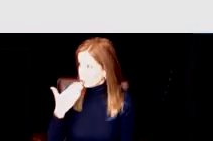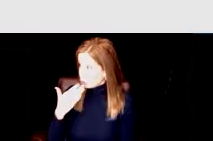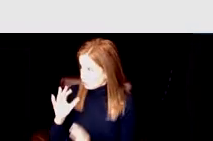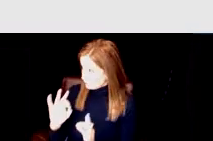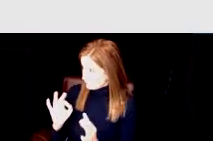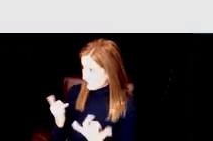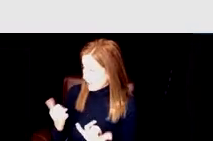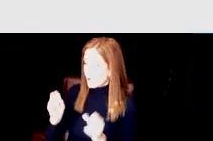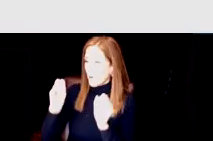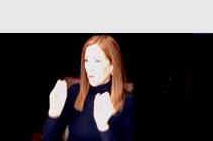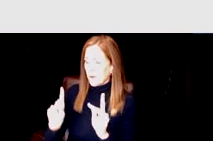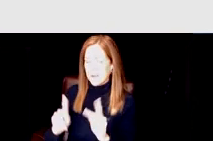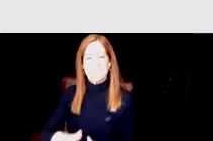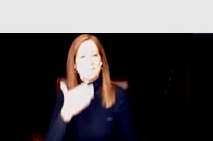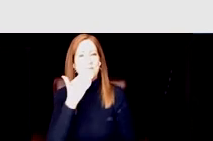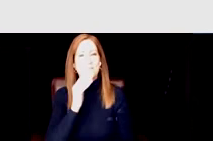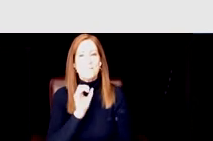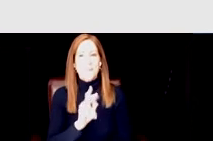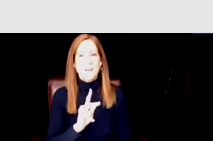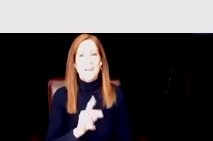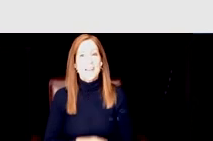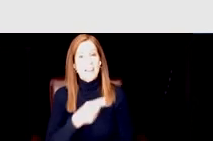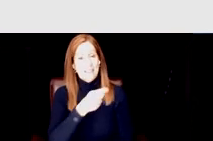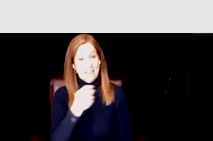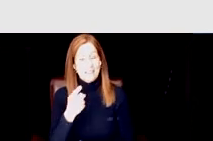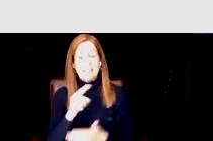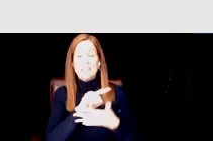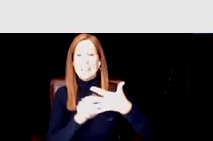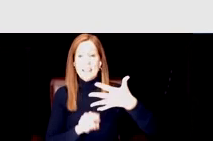[John] Okay. These are some issues we encountered